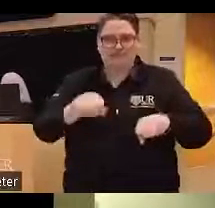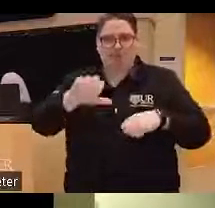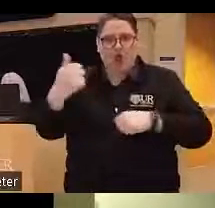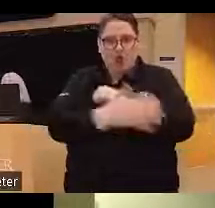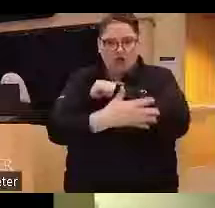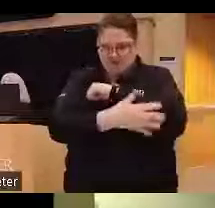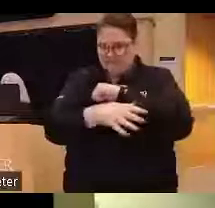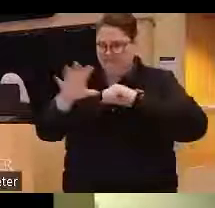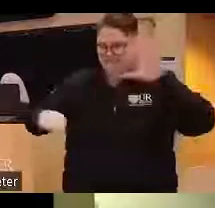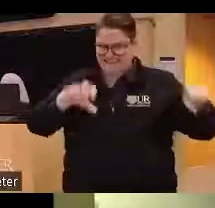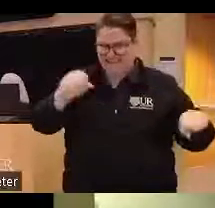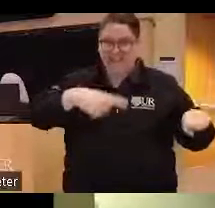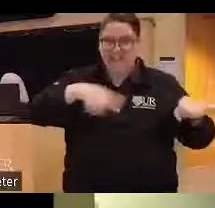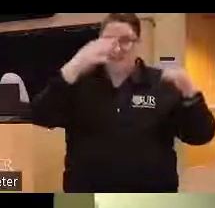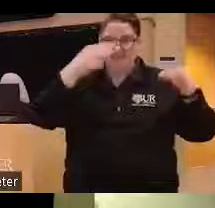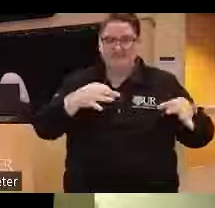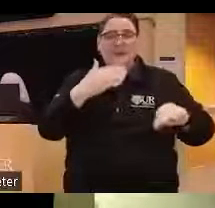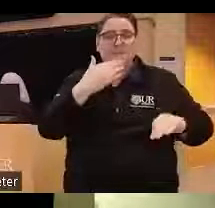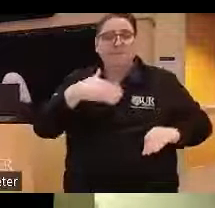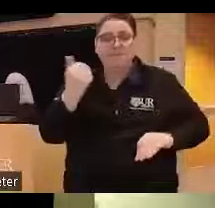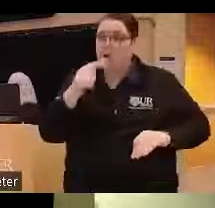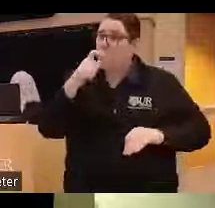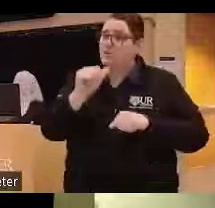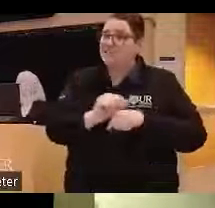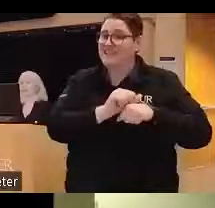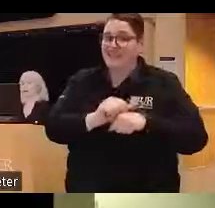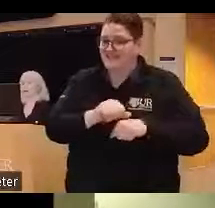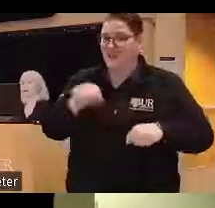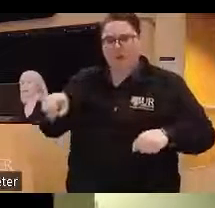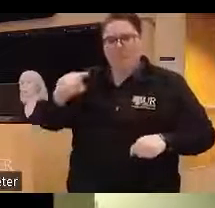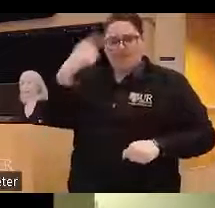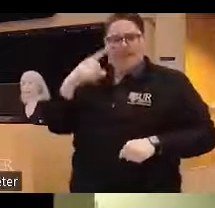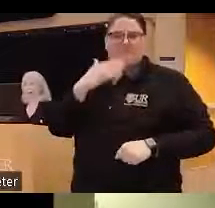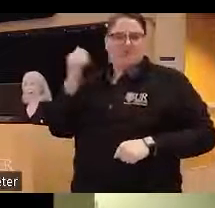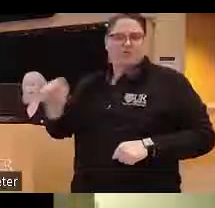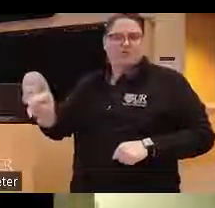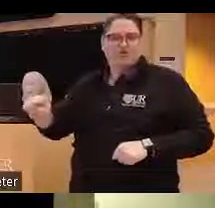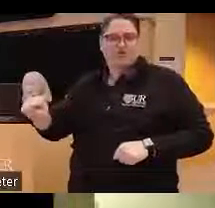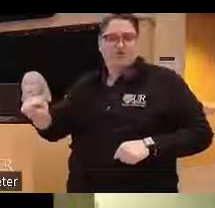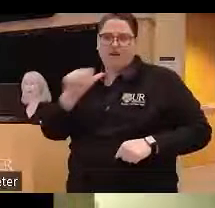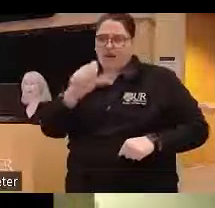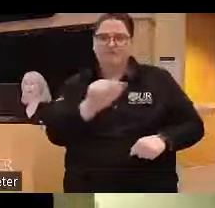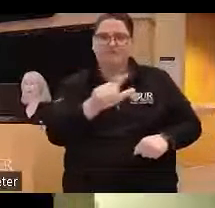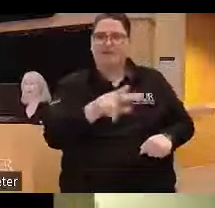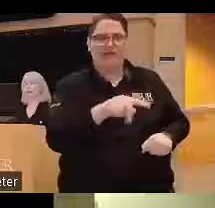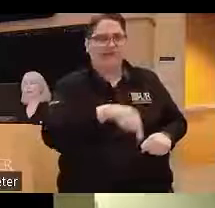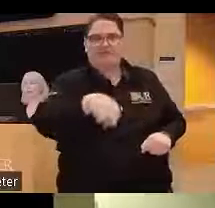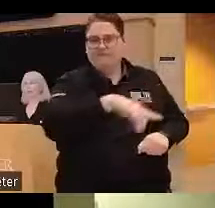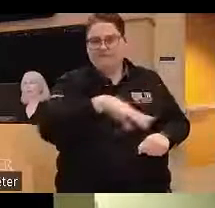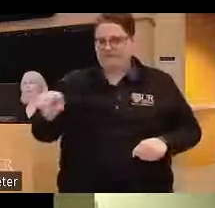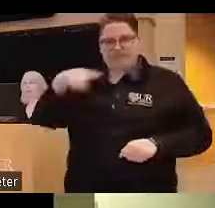decided black people would be better as slaves could be harder for them um and so slavery became